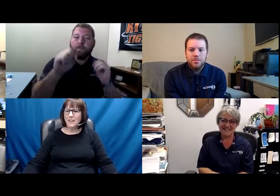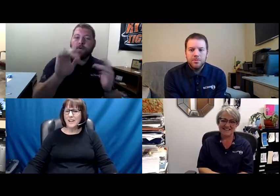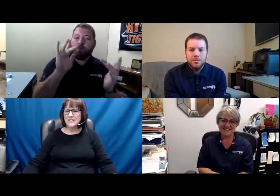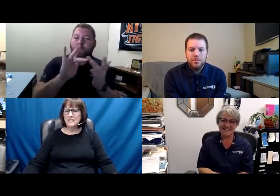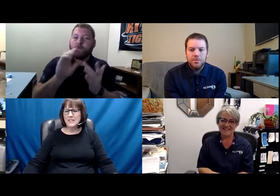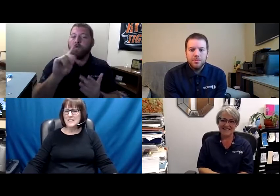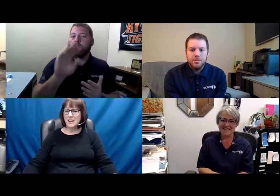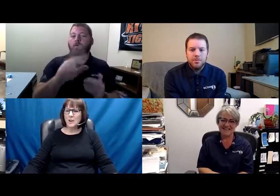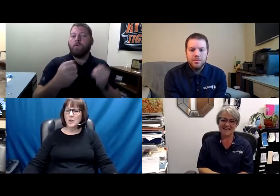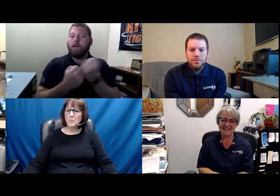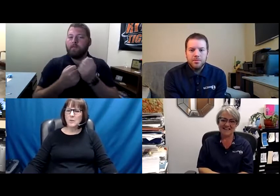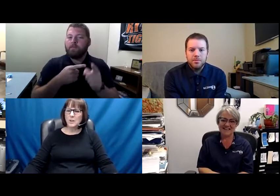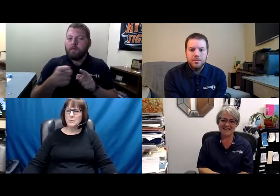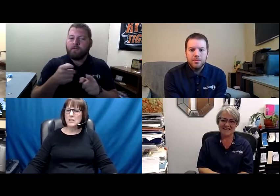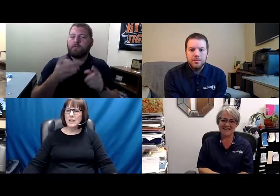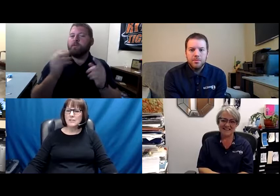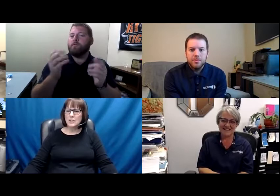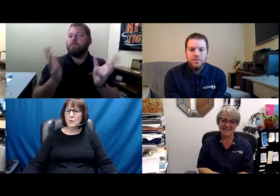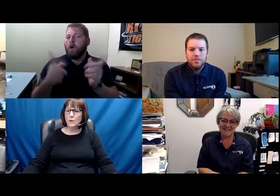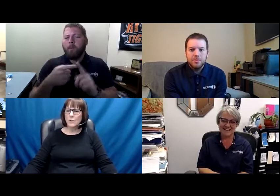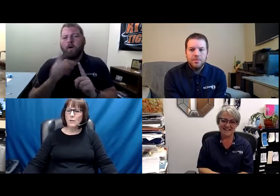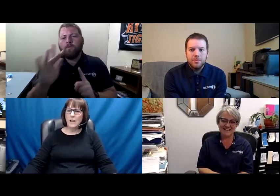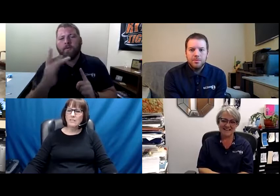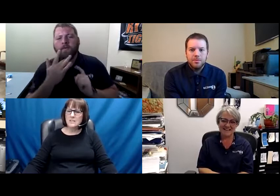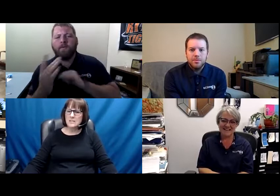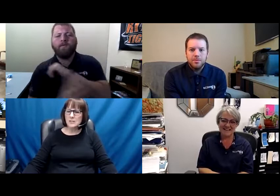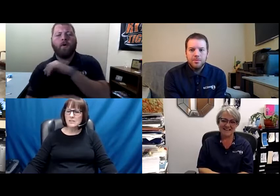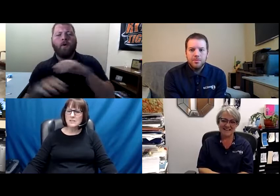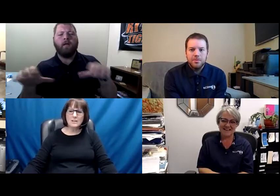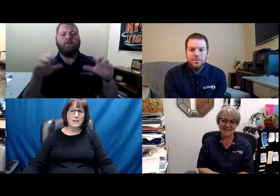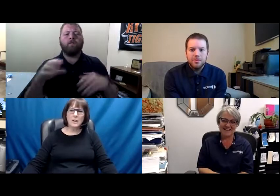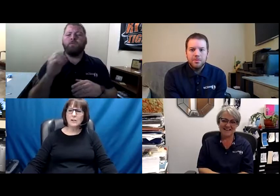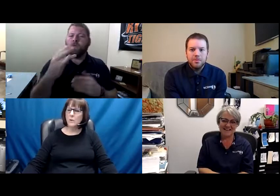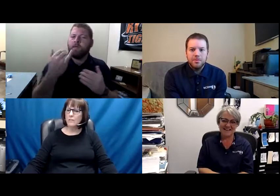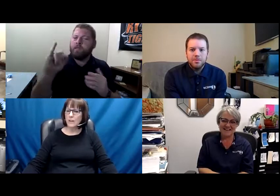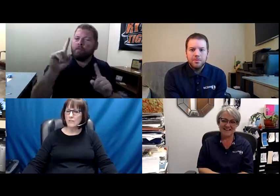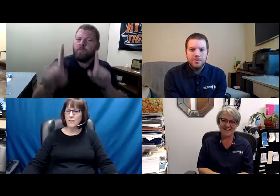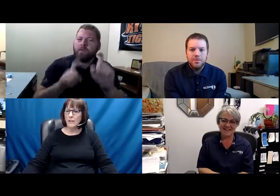activities I hope you can reach out to your local advocacy specialist, talk about your favorite fall